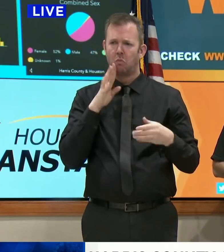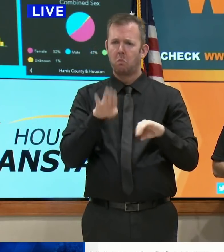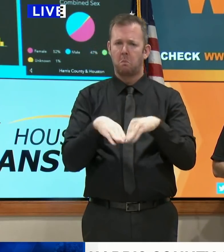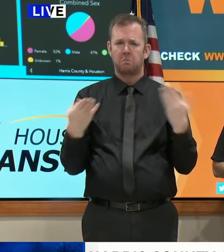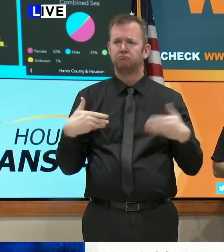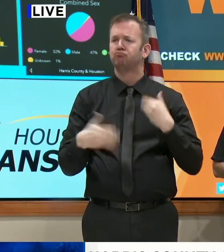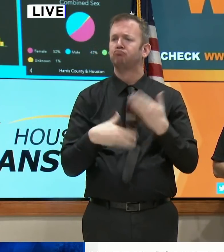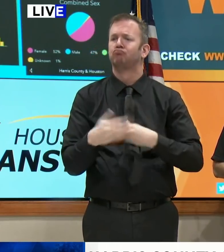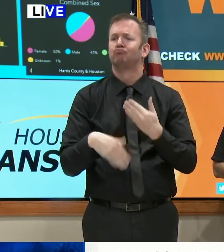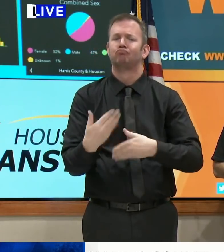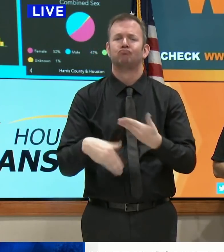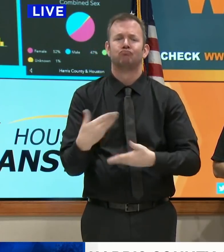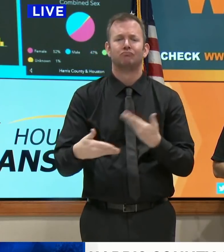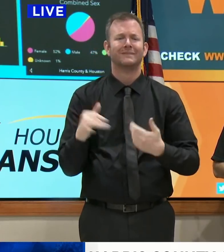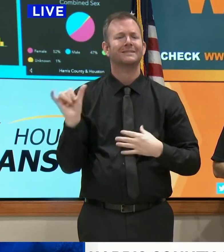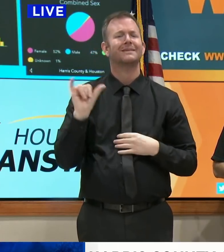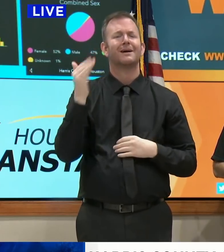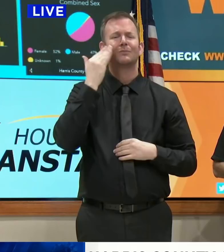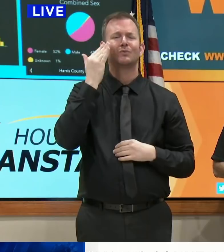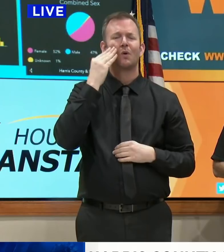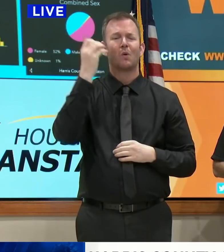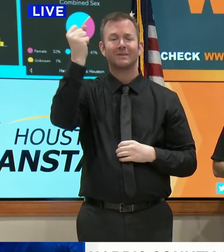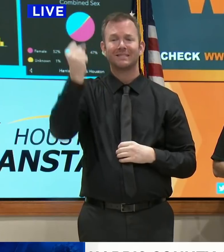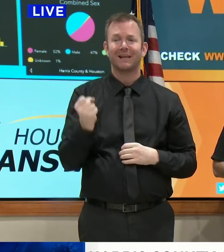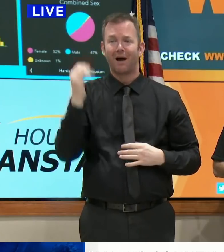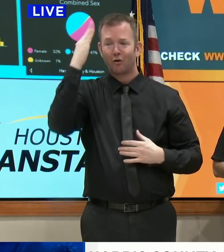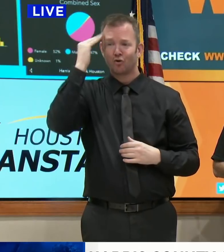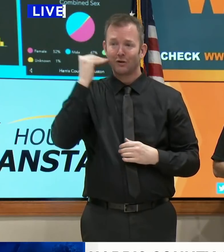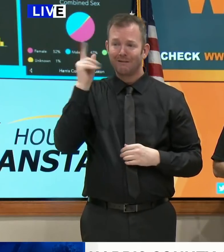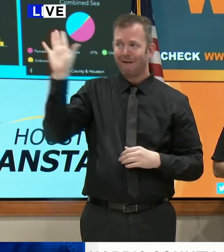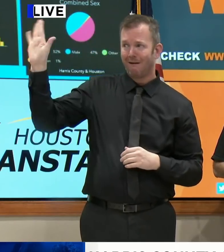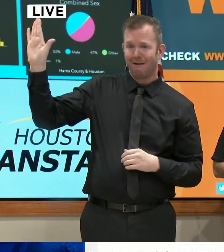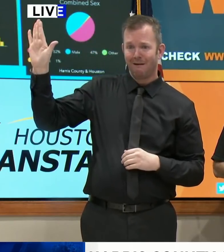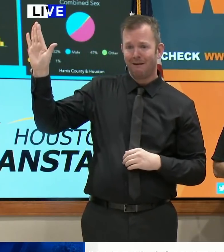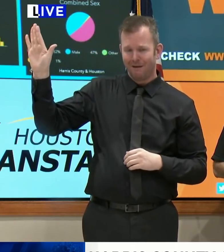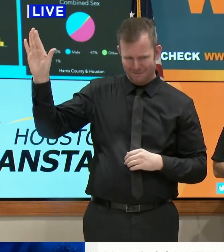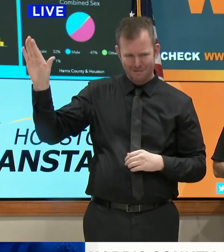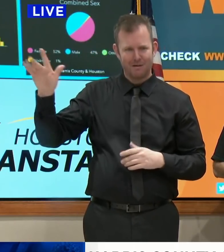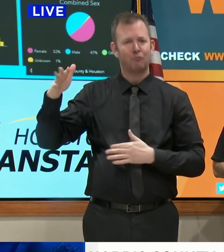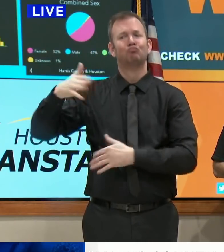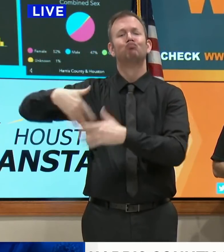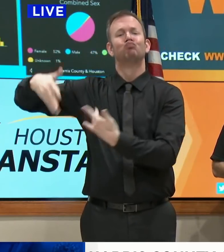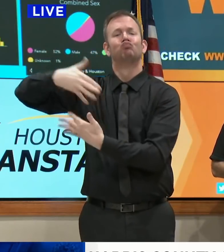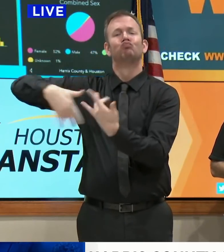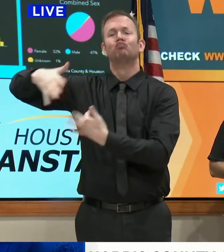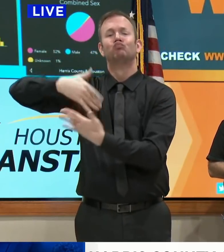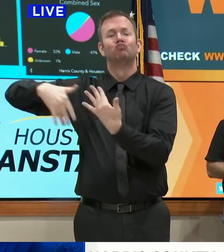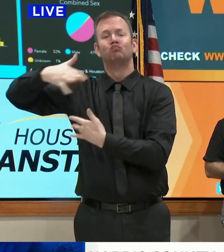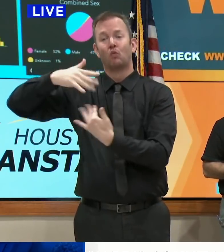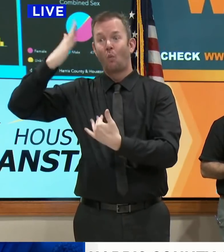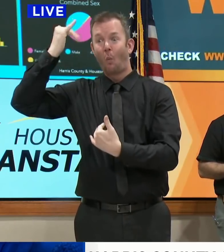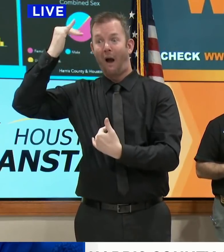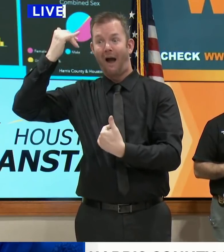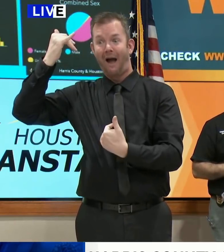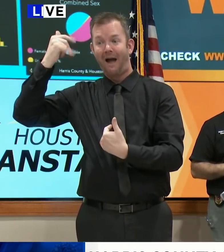and I said that from the very start and if start and if we’d had the new test that we we’d had the new test that we needed we would have had to needed we would have had to shut down. We would have been